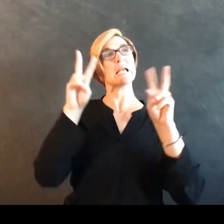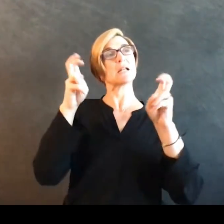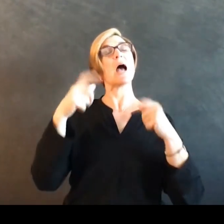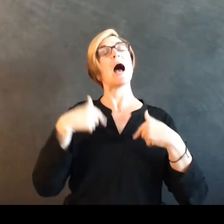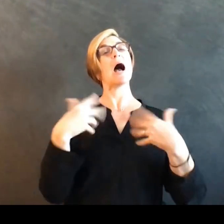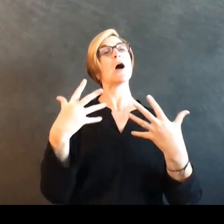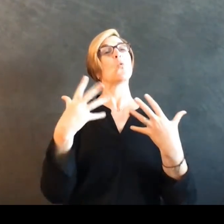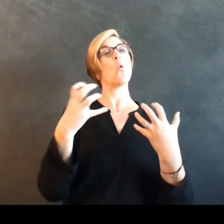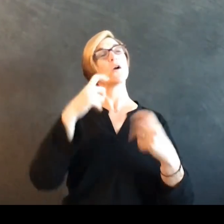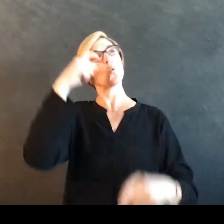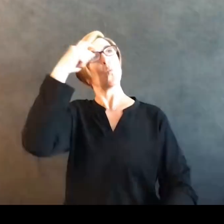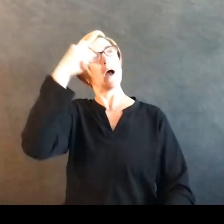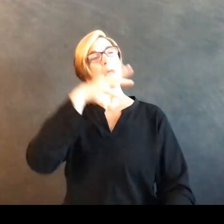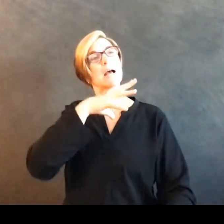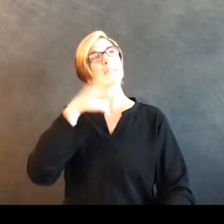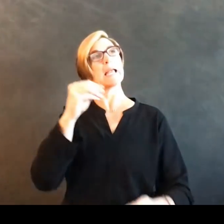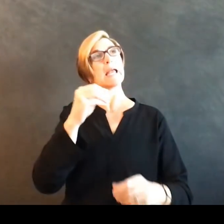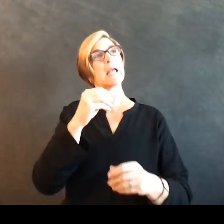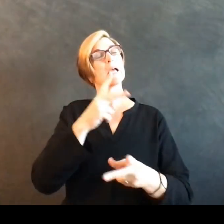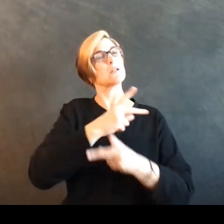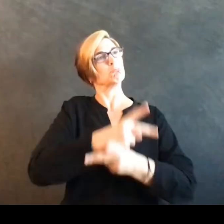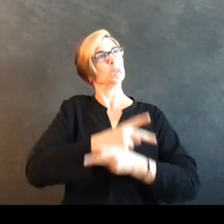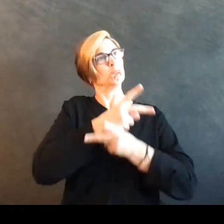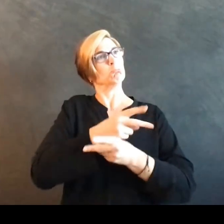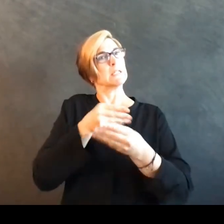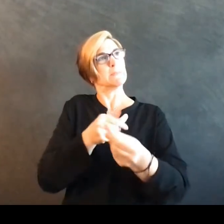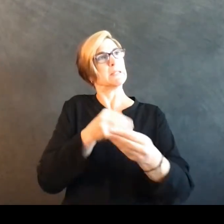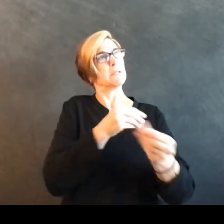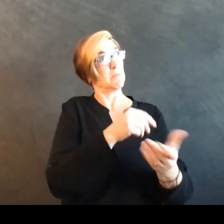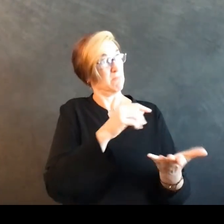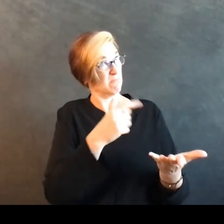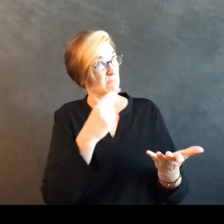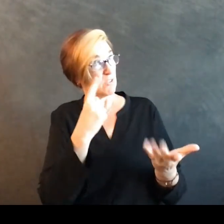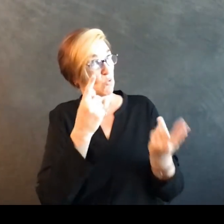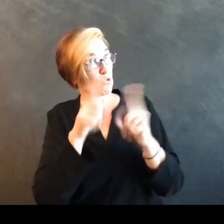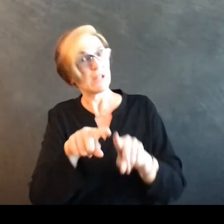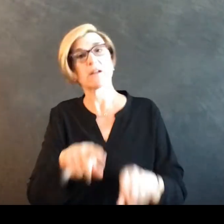necessary I I don't I mean you know the both both parties wanted us to have